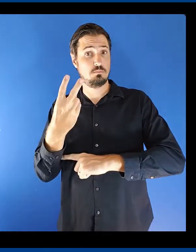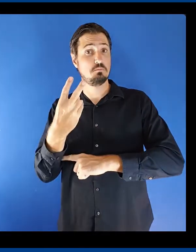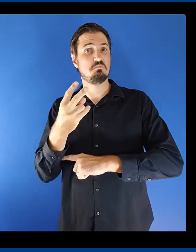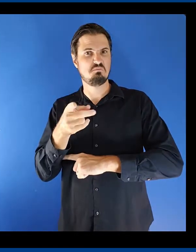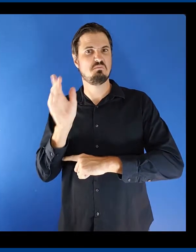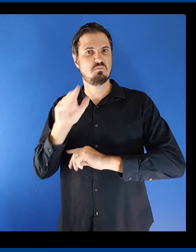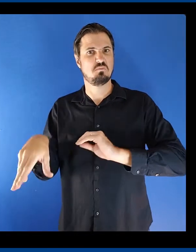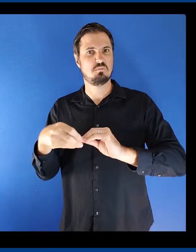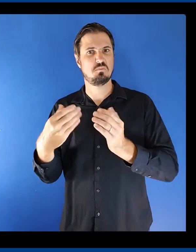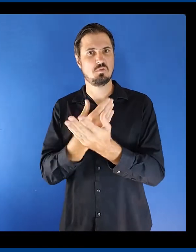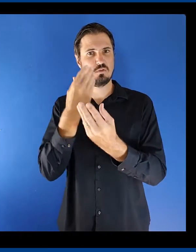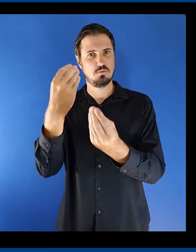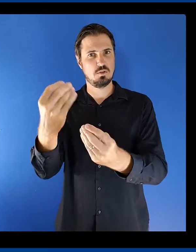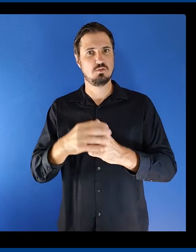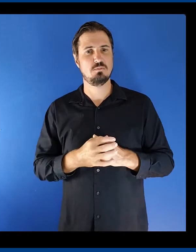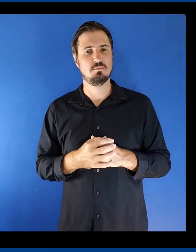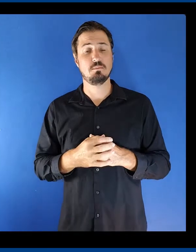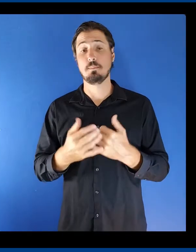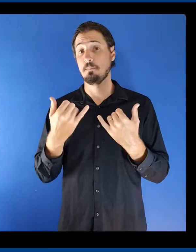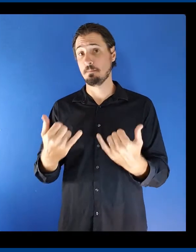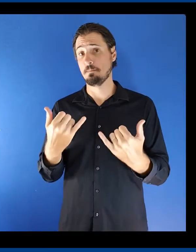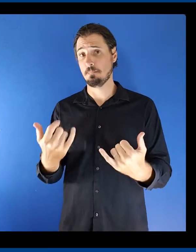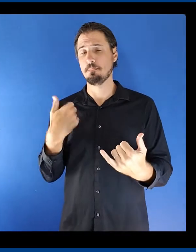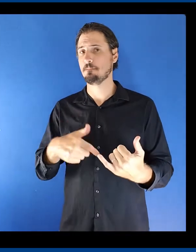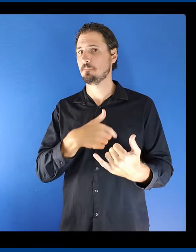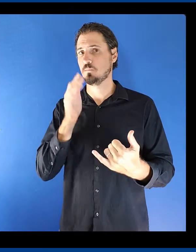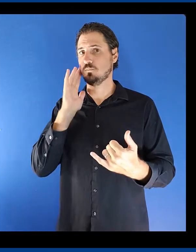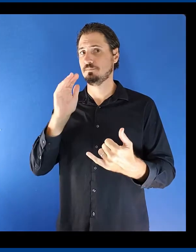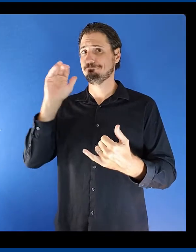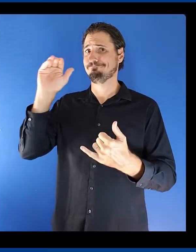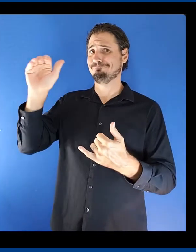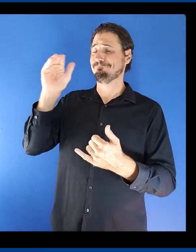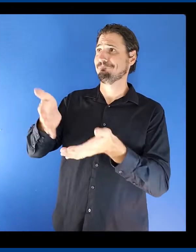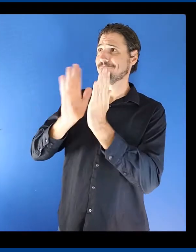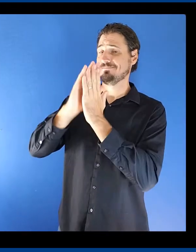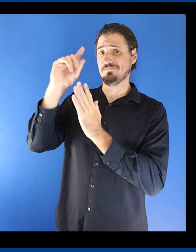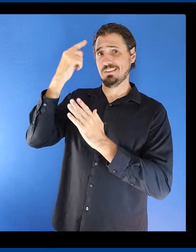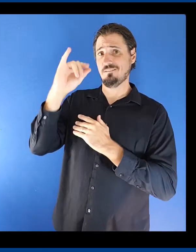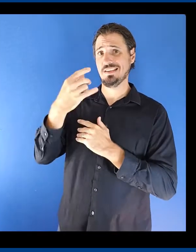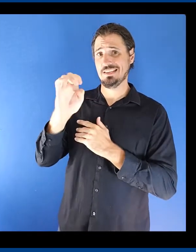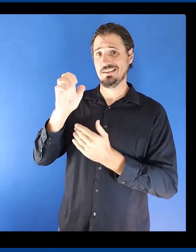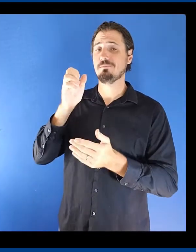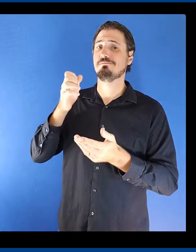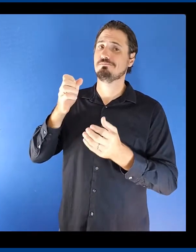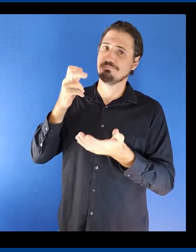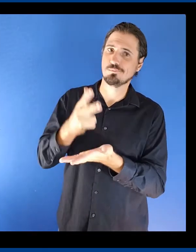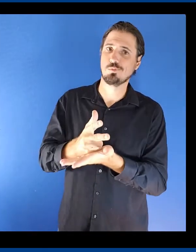Today, we are requesting the Governor’s approval for our proposed Mayor’s Emergency Rule #11.